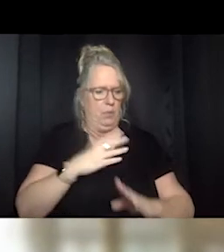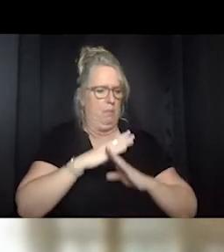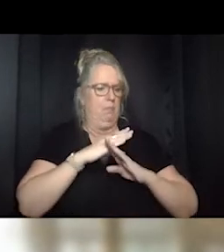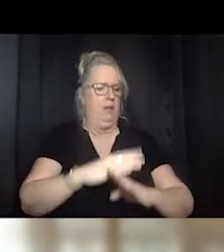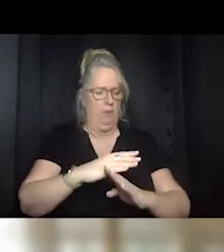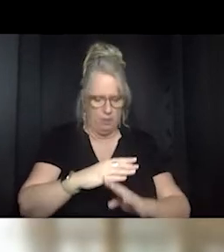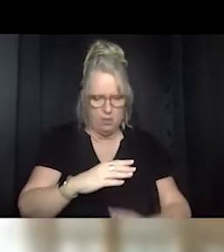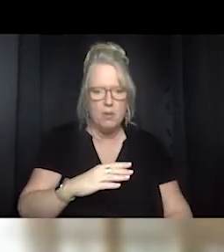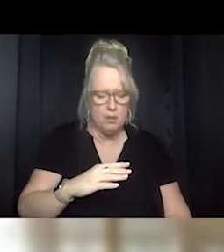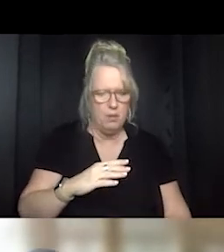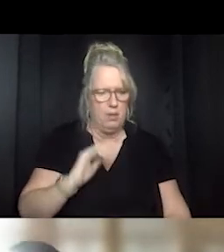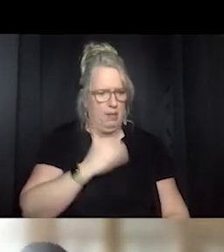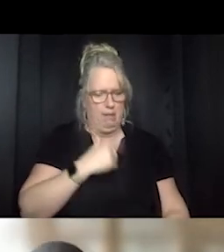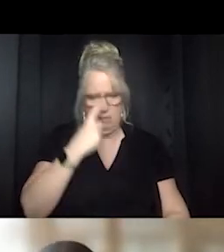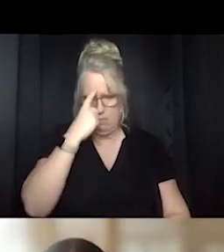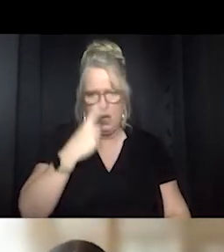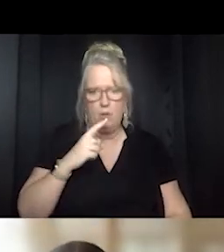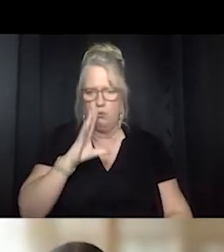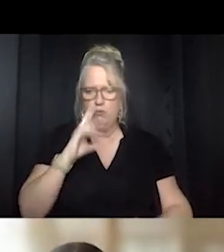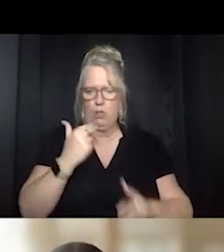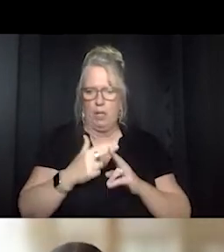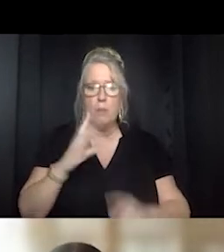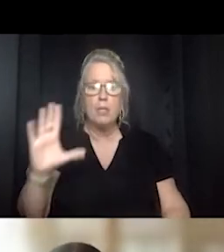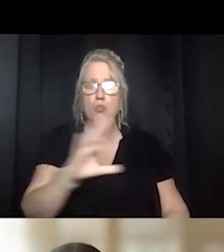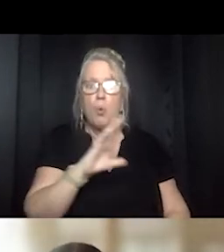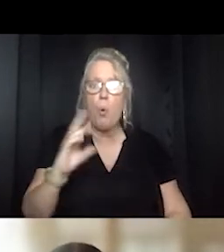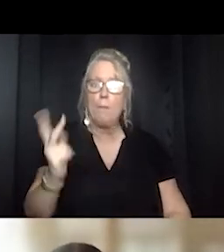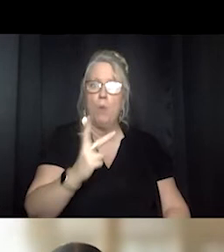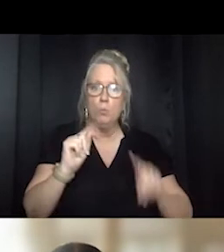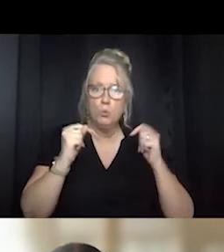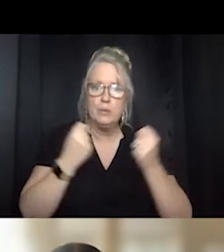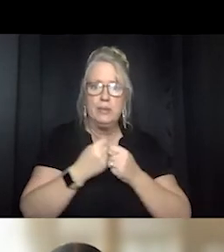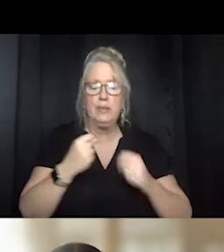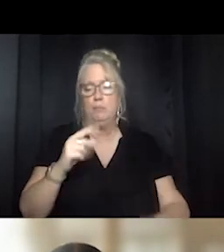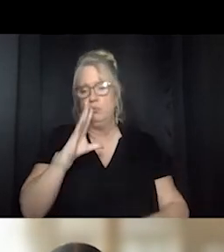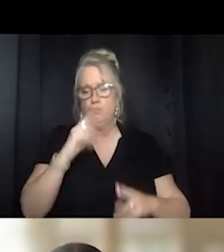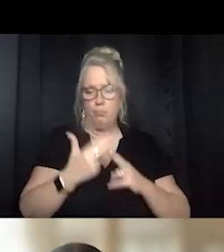AND THEY WERE TALKING, ACES. BUT, YOUR MOBILE TEAMS. ERICA,